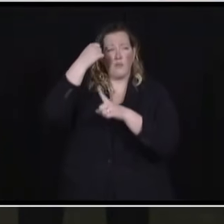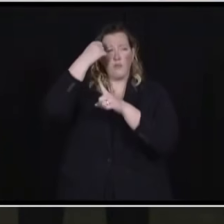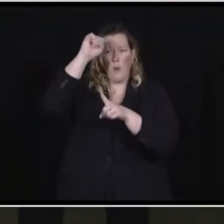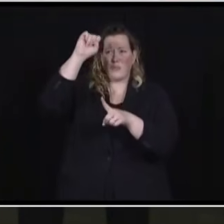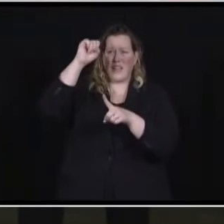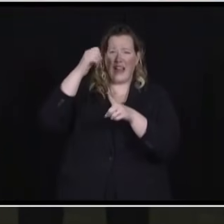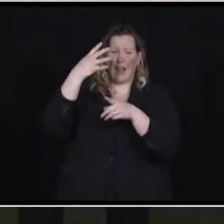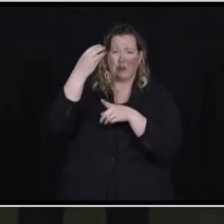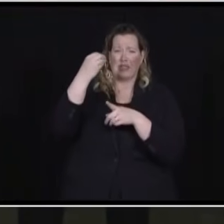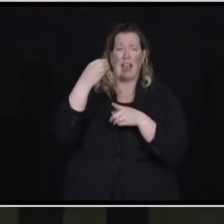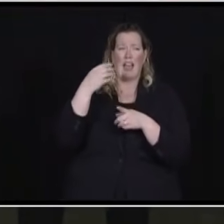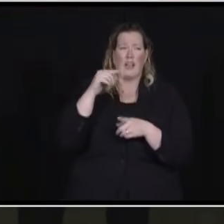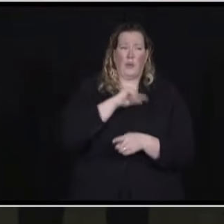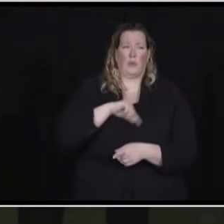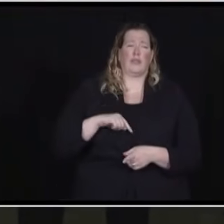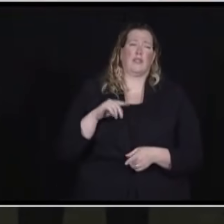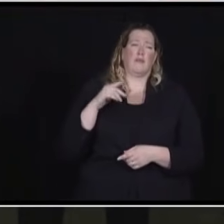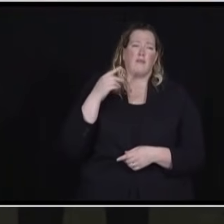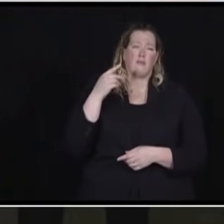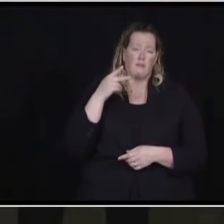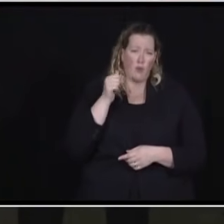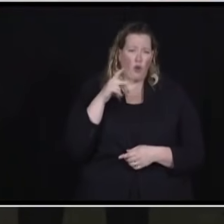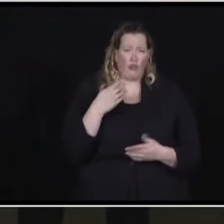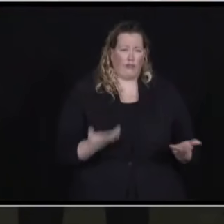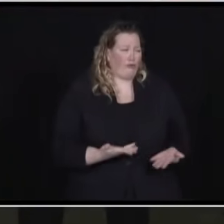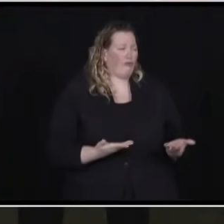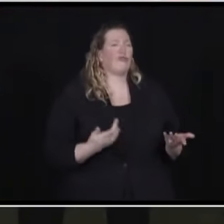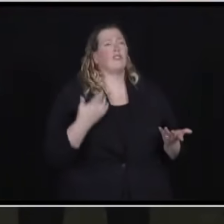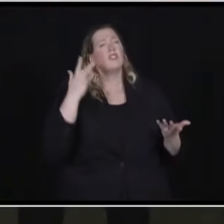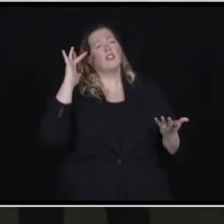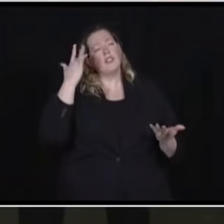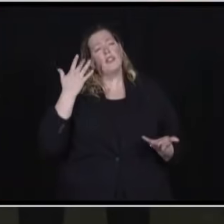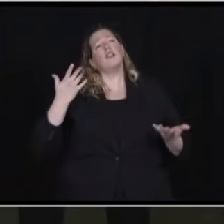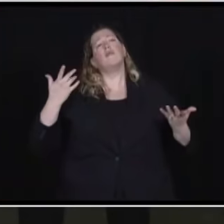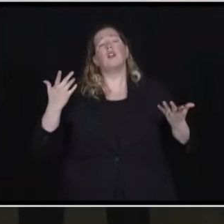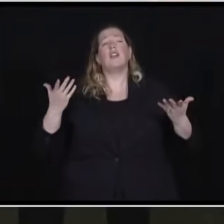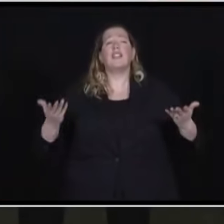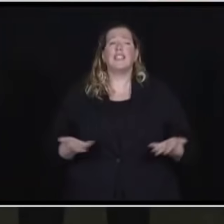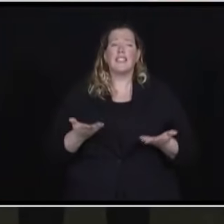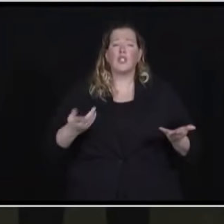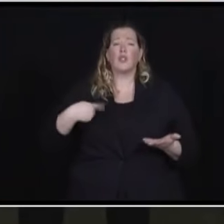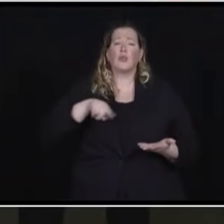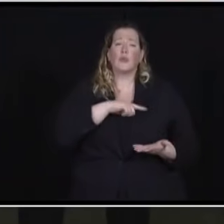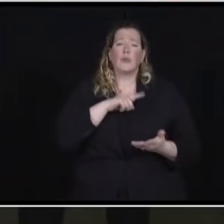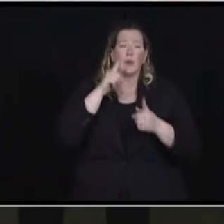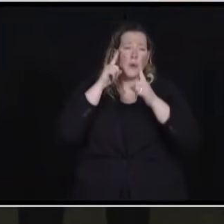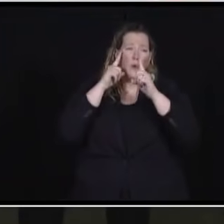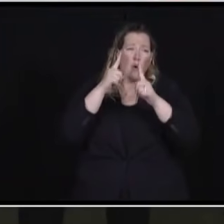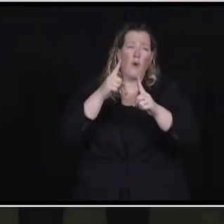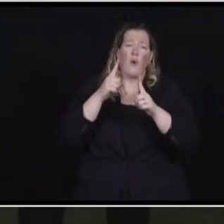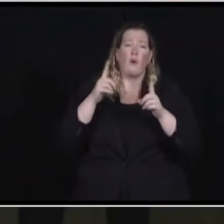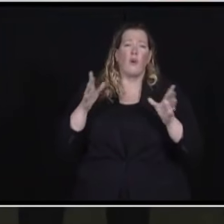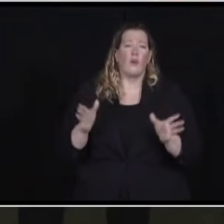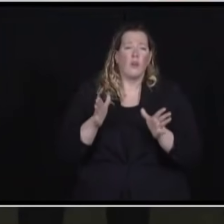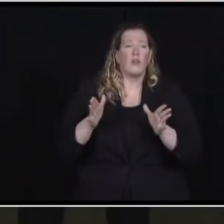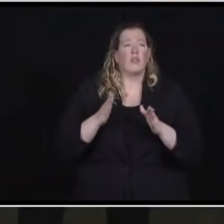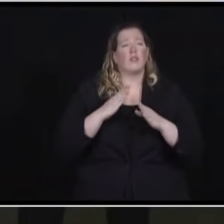think the MPP Randy Hillard is totally being irresponsible protesting outside Queens Park, and again, the anti-maskers, you know, folks, we are